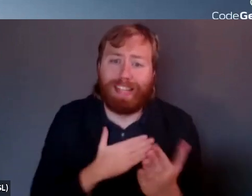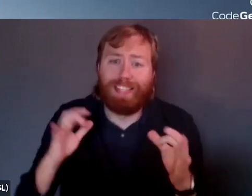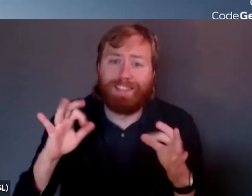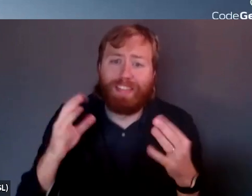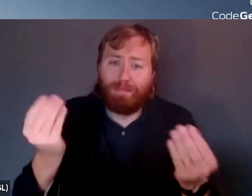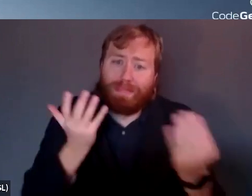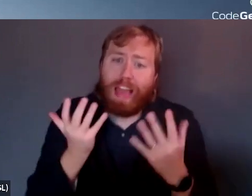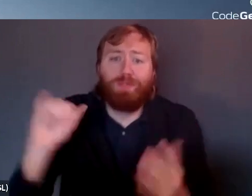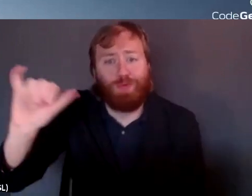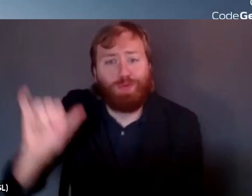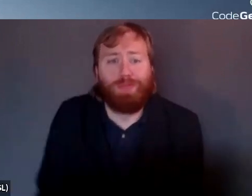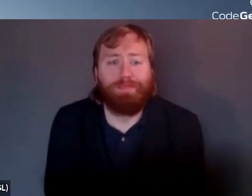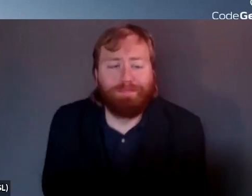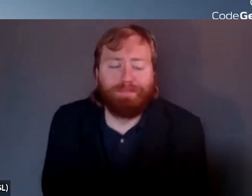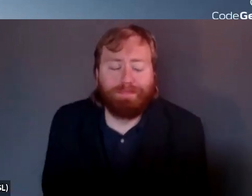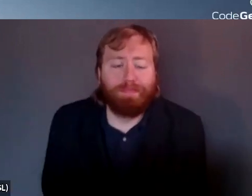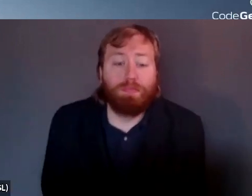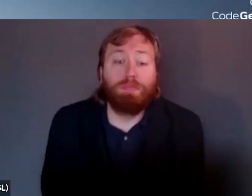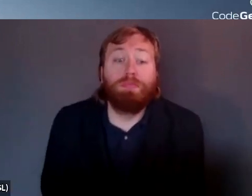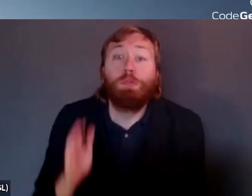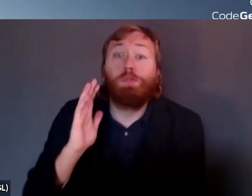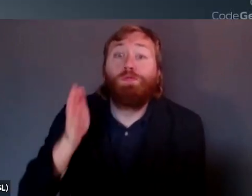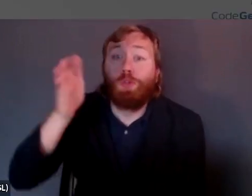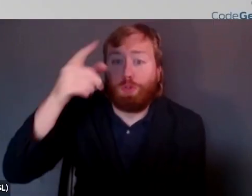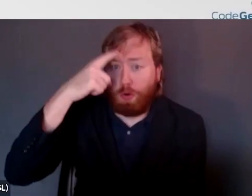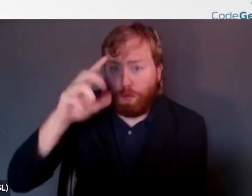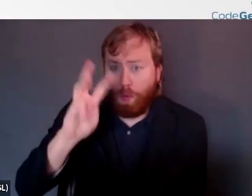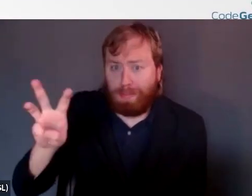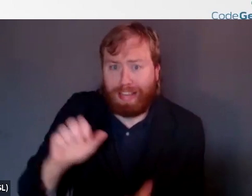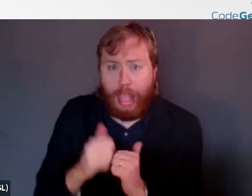Our thoughts about the future of this website and how we're going to continue to maintain it.